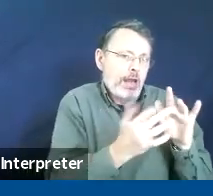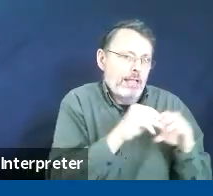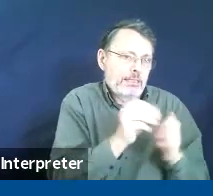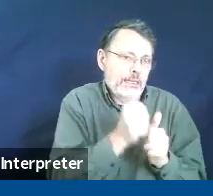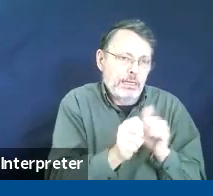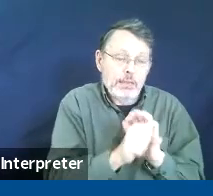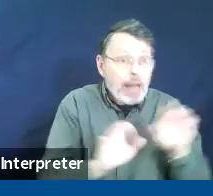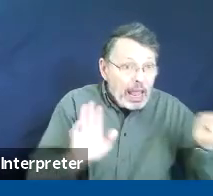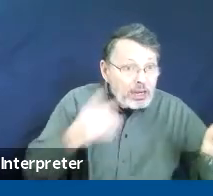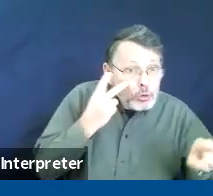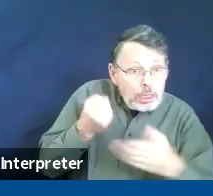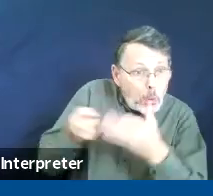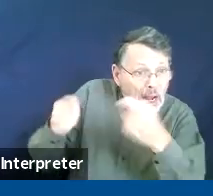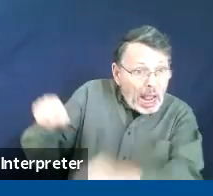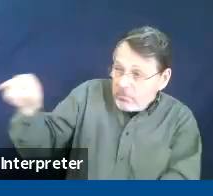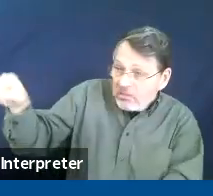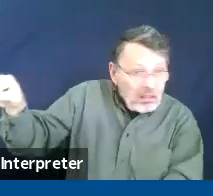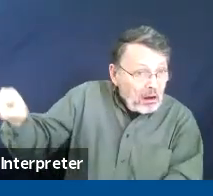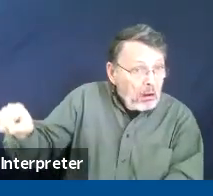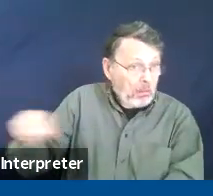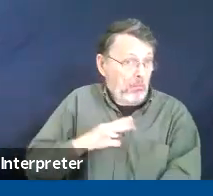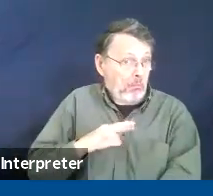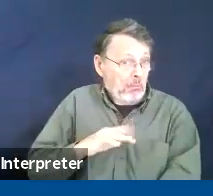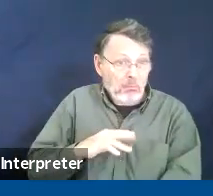did you see what happened in this other state, I would love to put you in contact